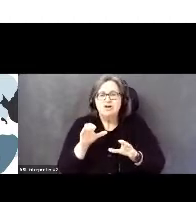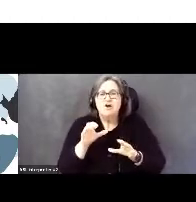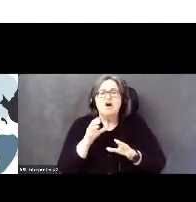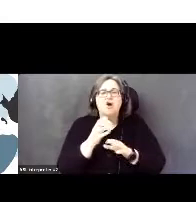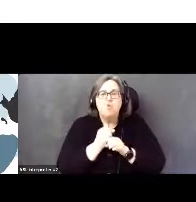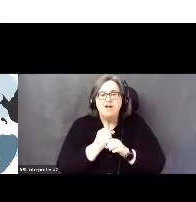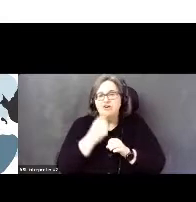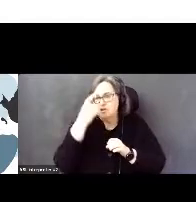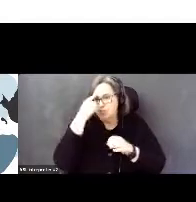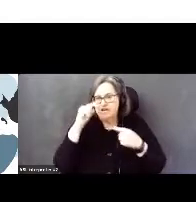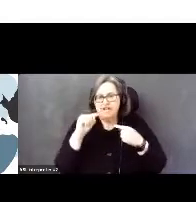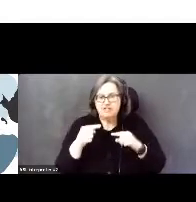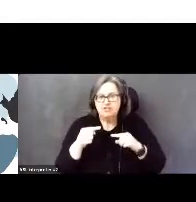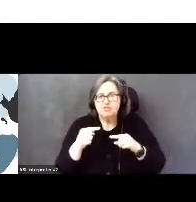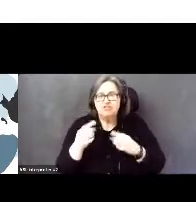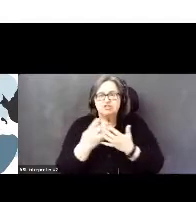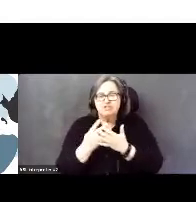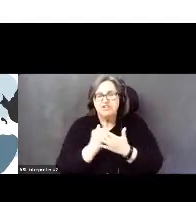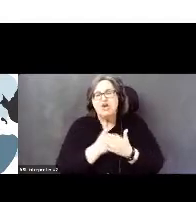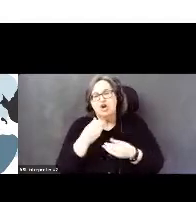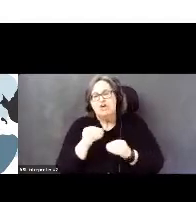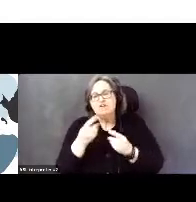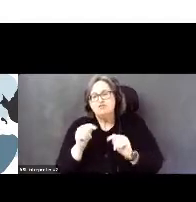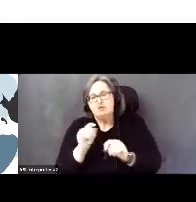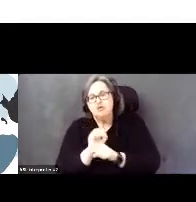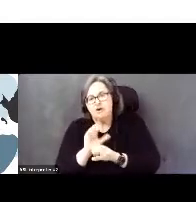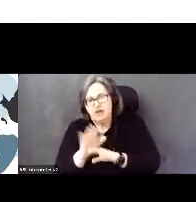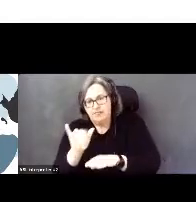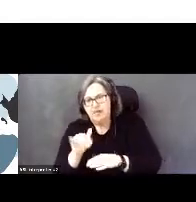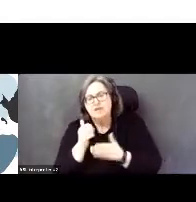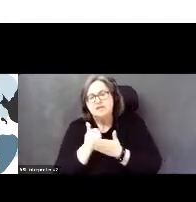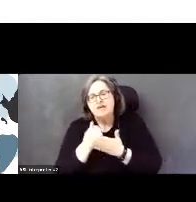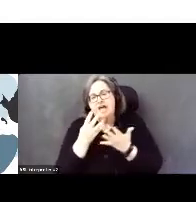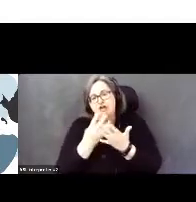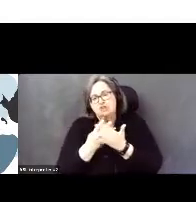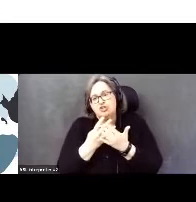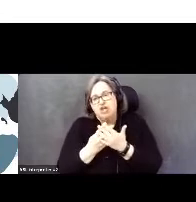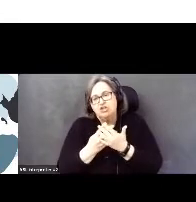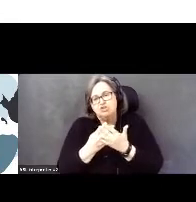That's something our office is really trying to work on to help jails do even the historical